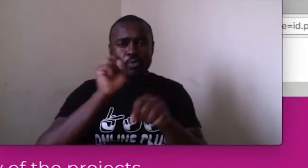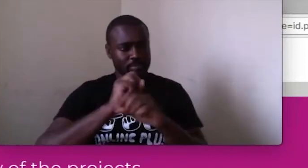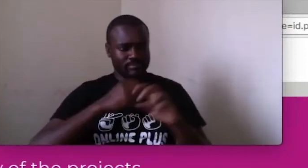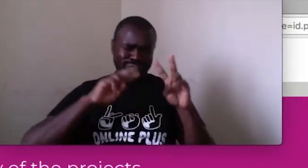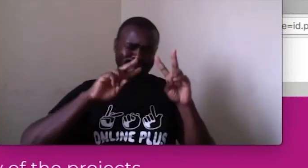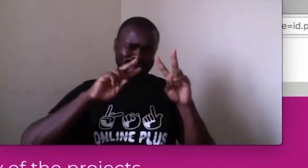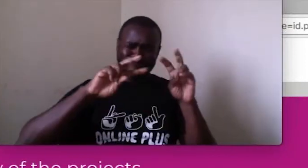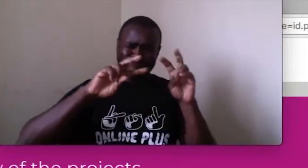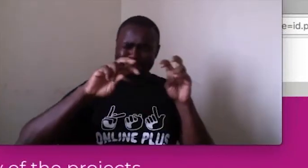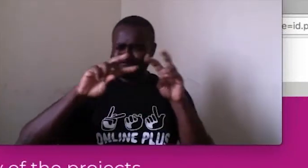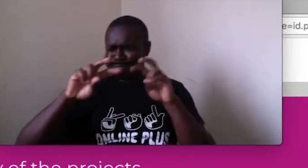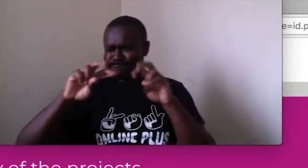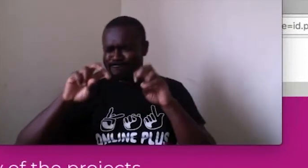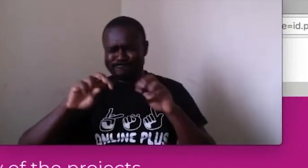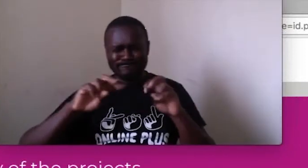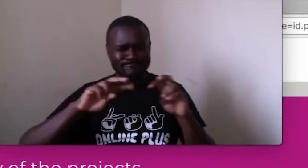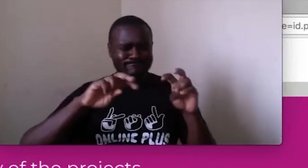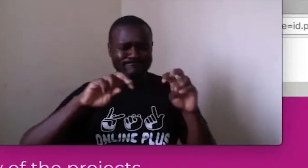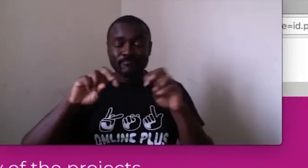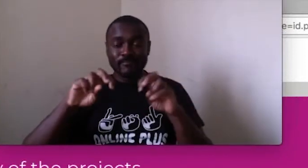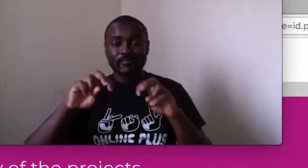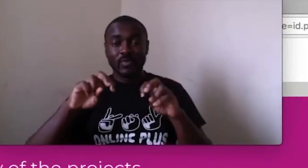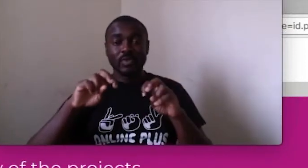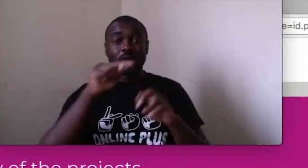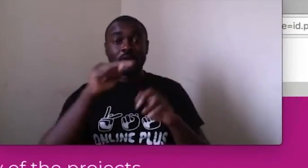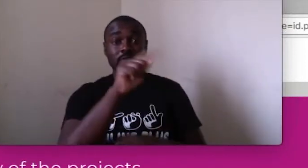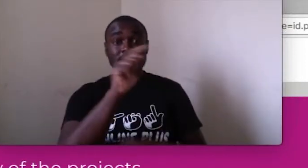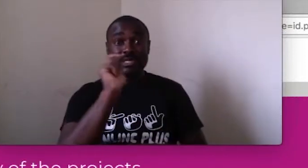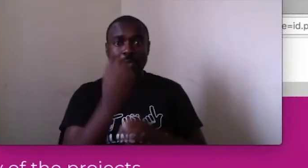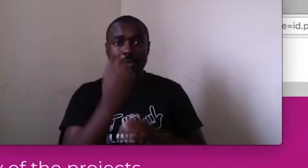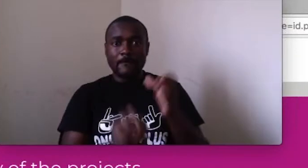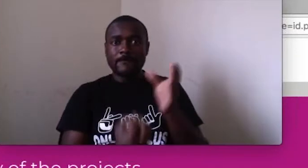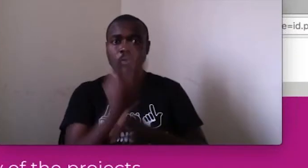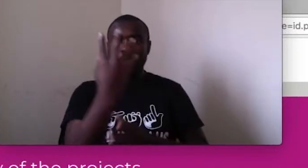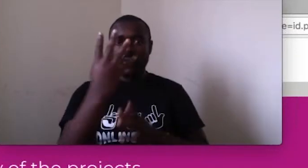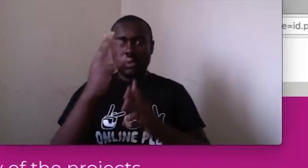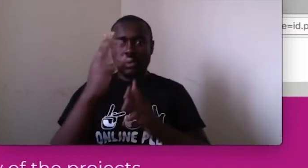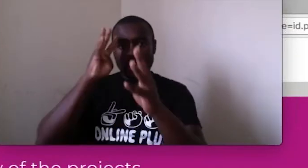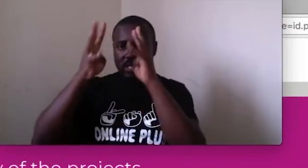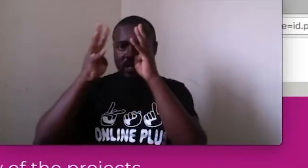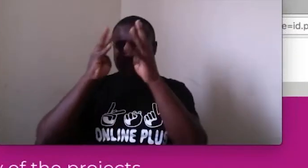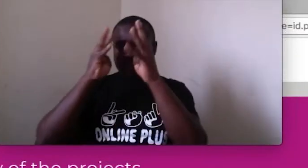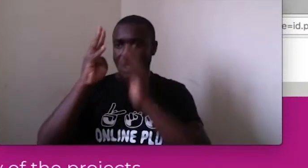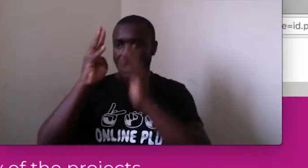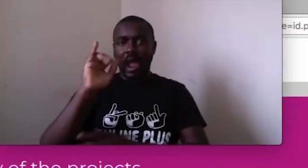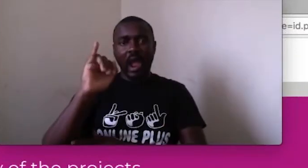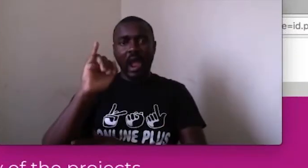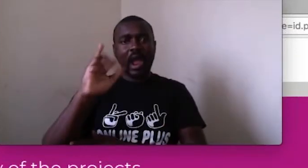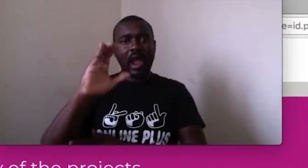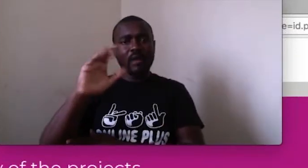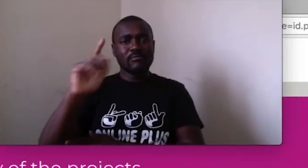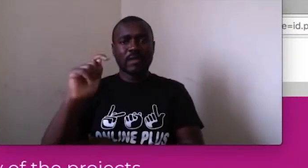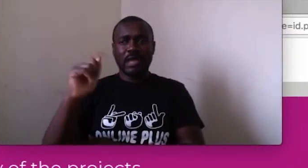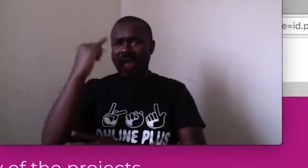So what I did In those three months I was searching for a job before I came back to Kenya And then I saw